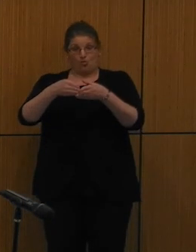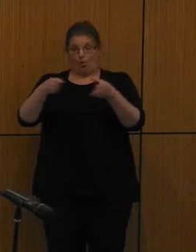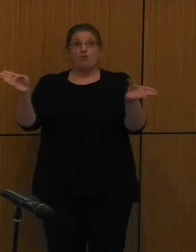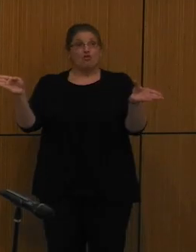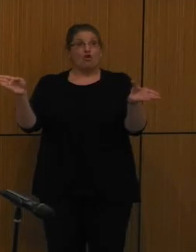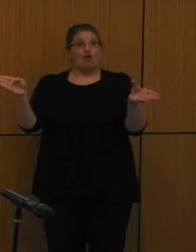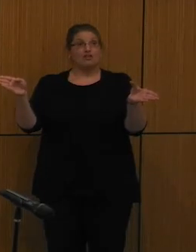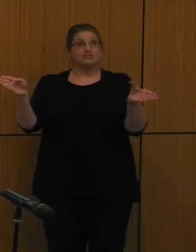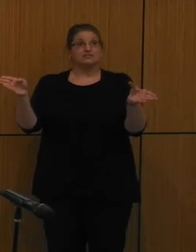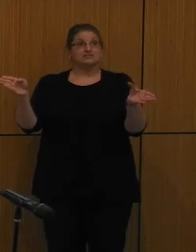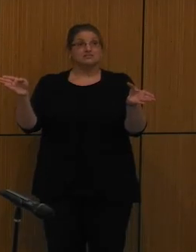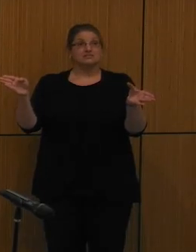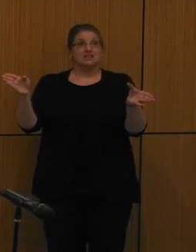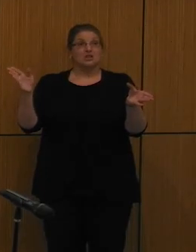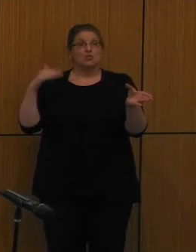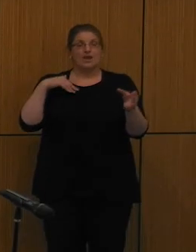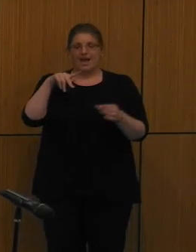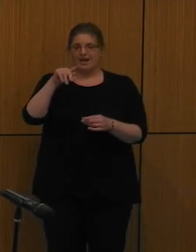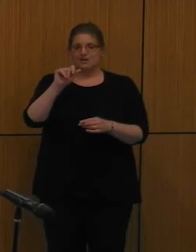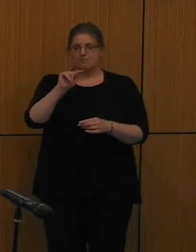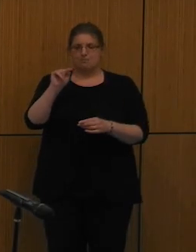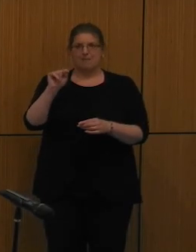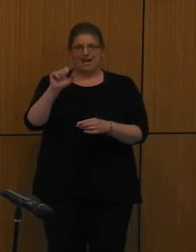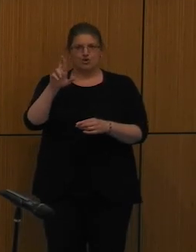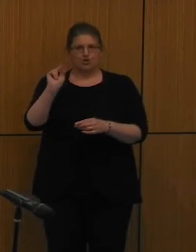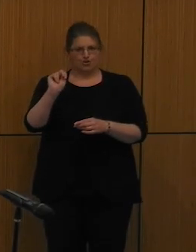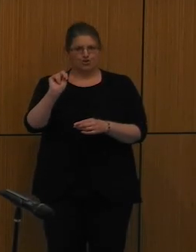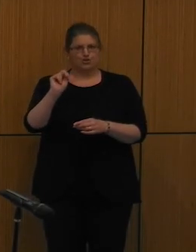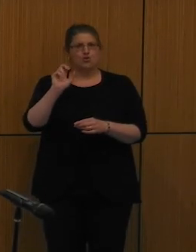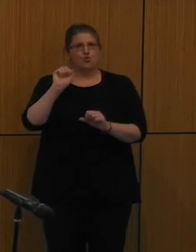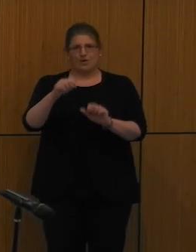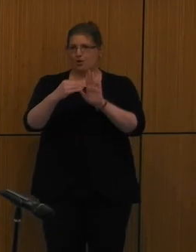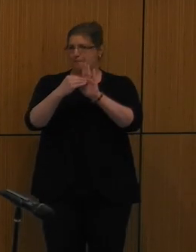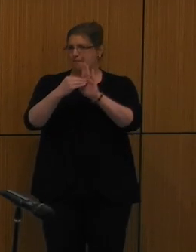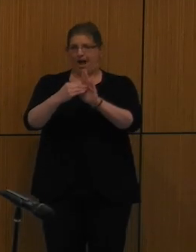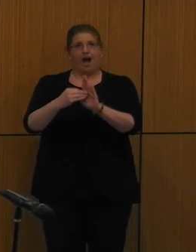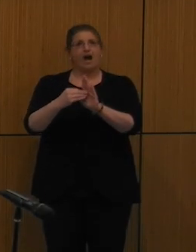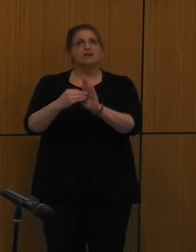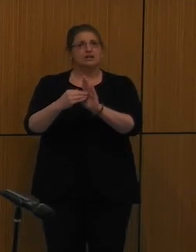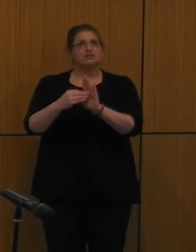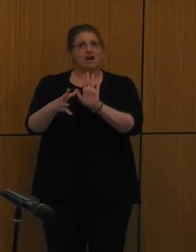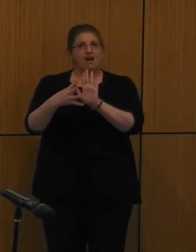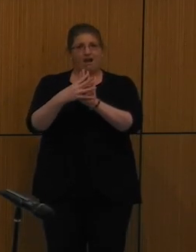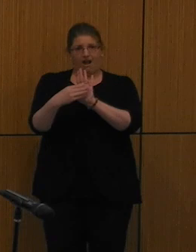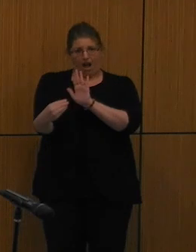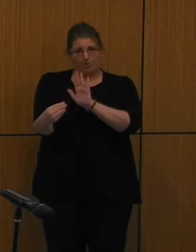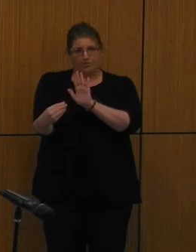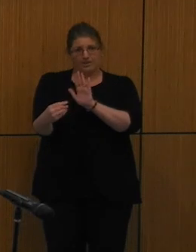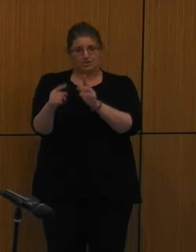We had this, pattern formation that we could model very well. And in this pattern formation, you can think of each of these waves